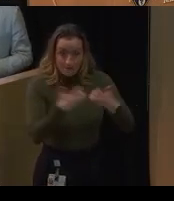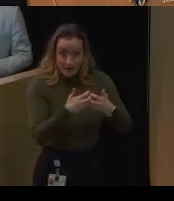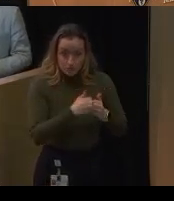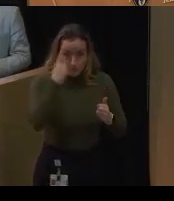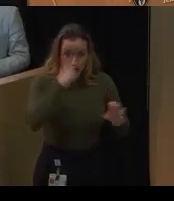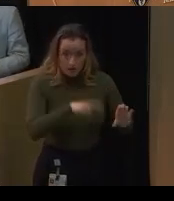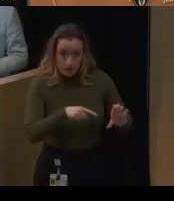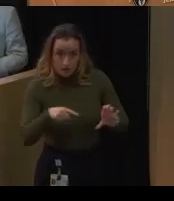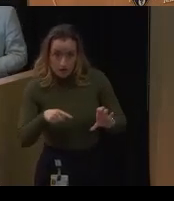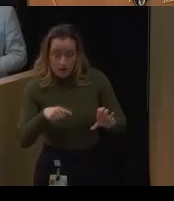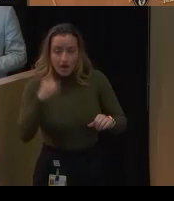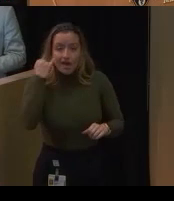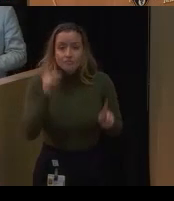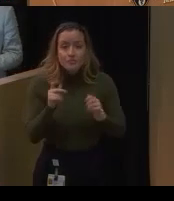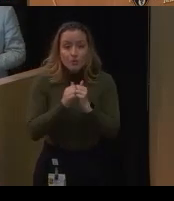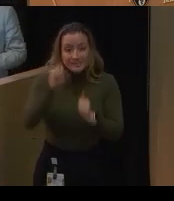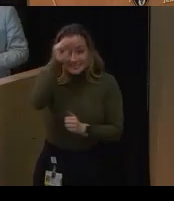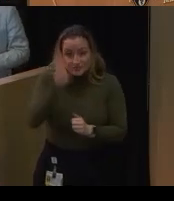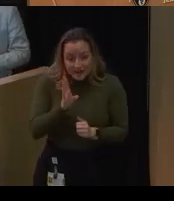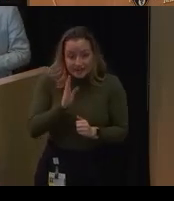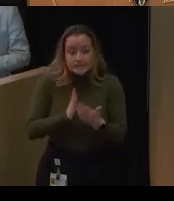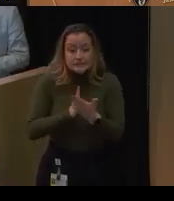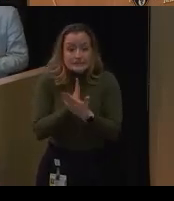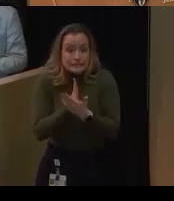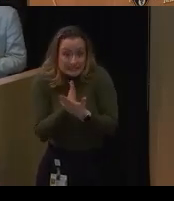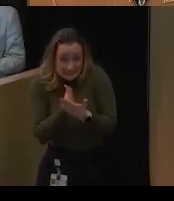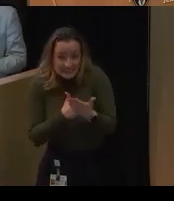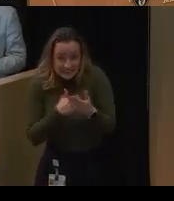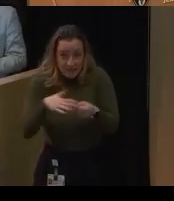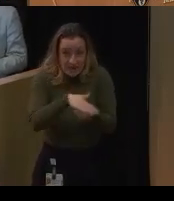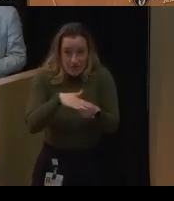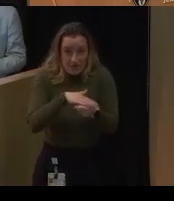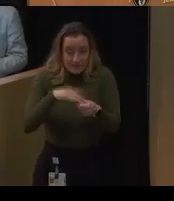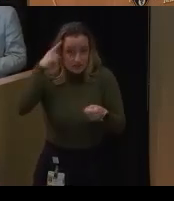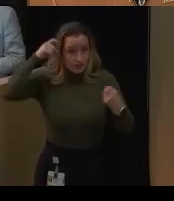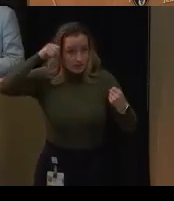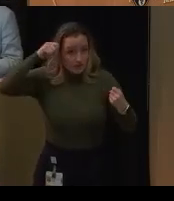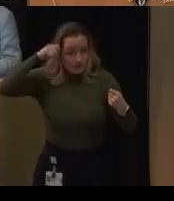that people with schizophrenia some of these regions in the network namely mediocrefinal